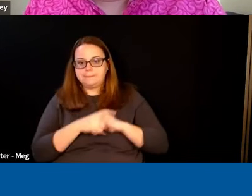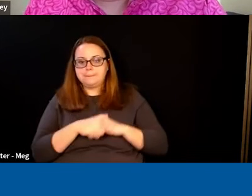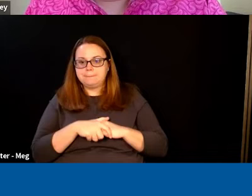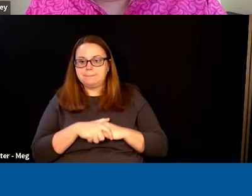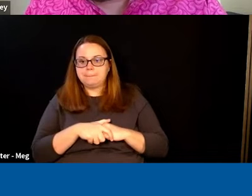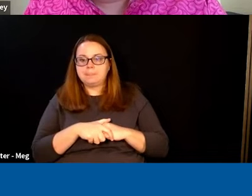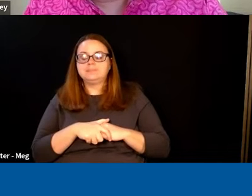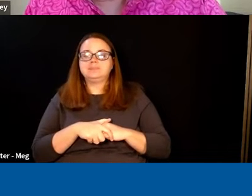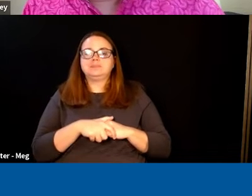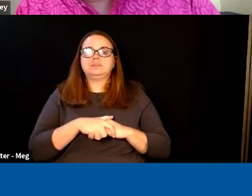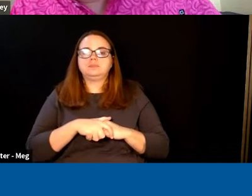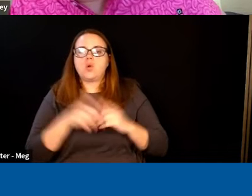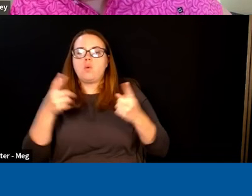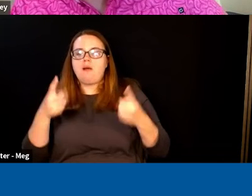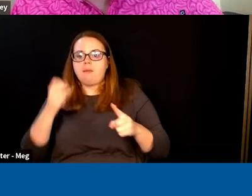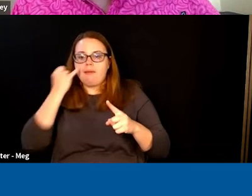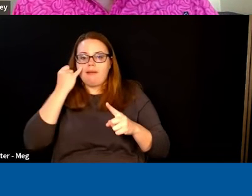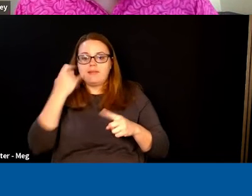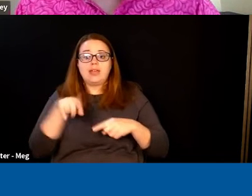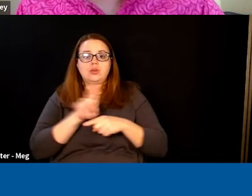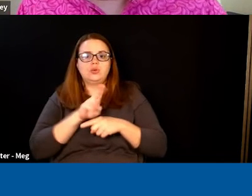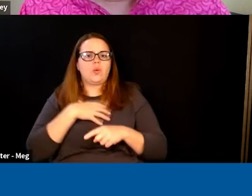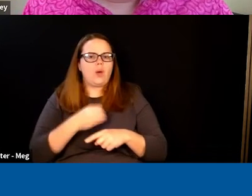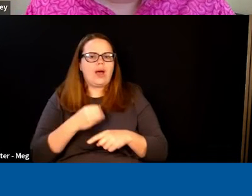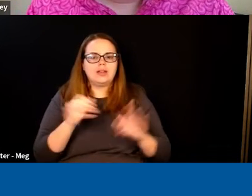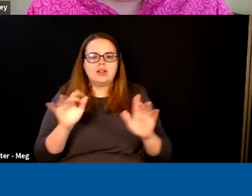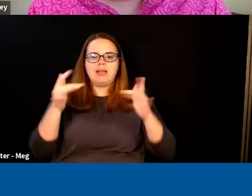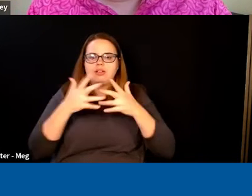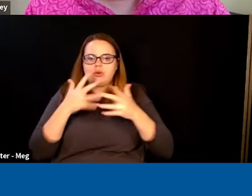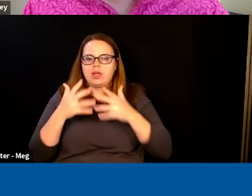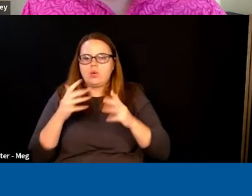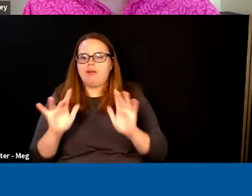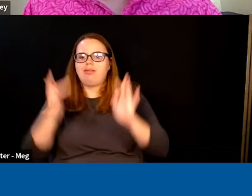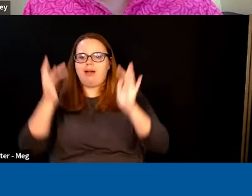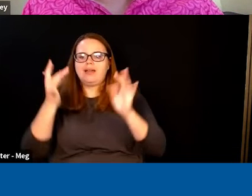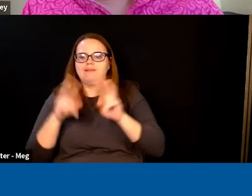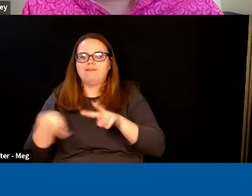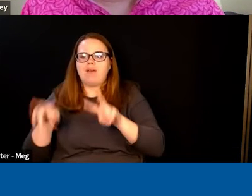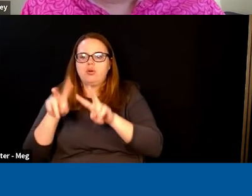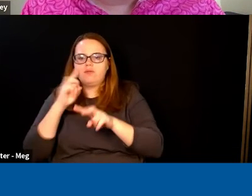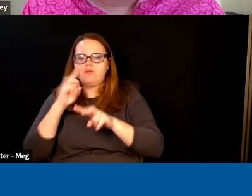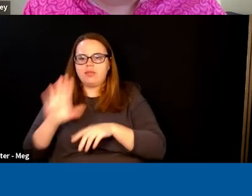But what happens if they use white or light gray or like, a light value for their background color?